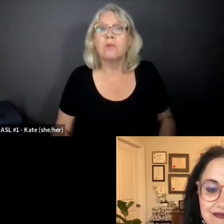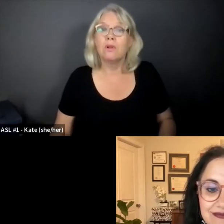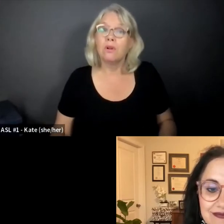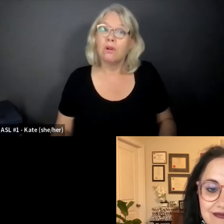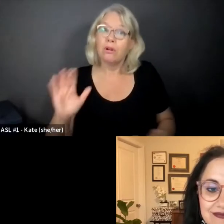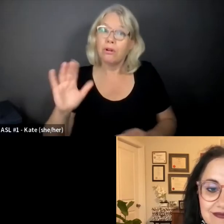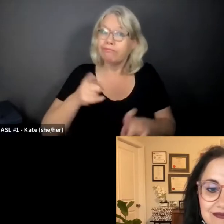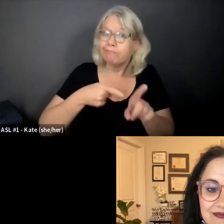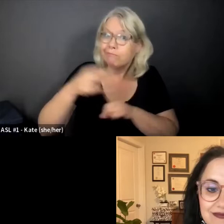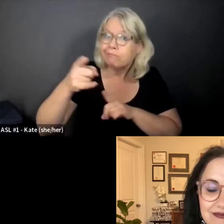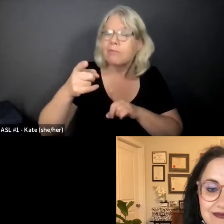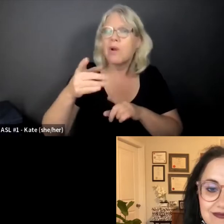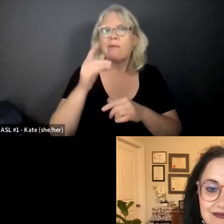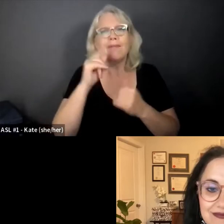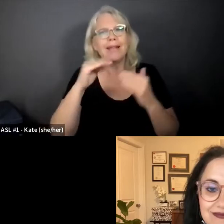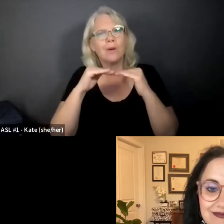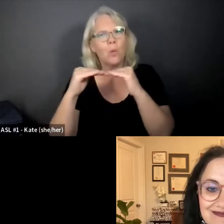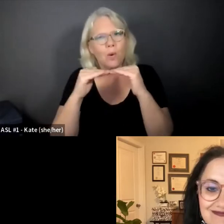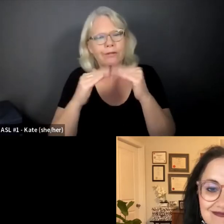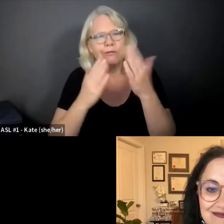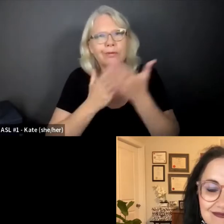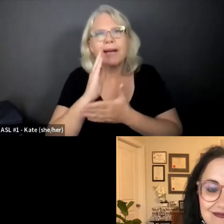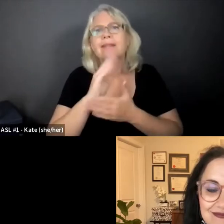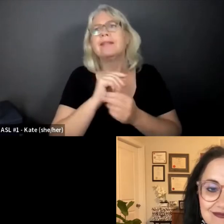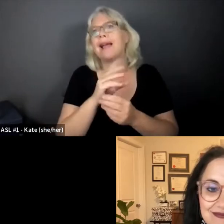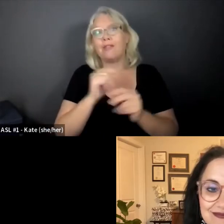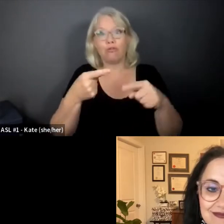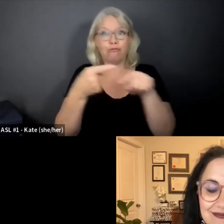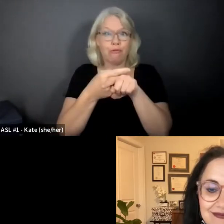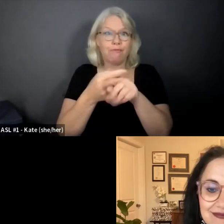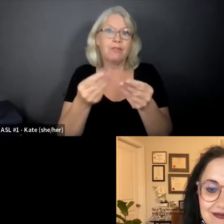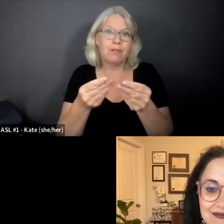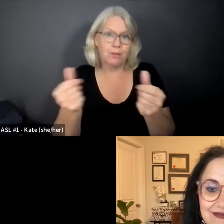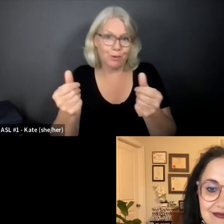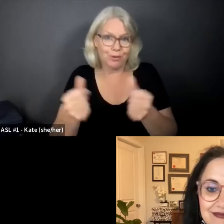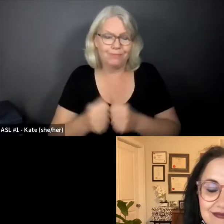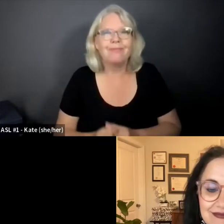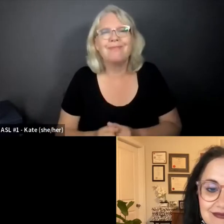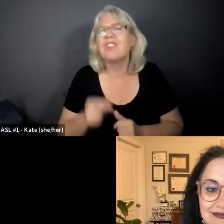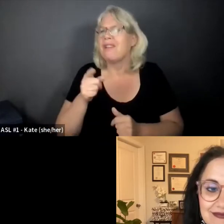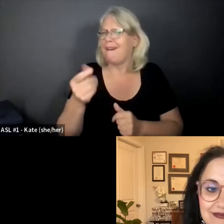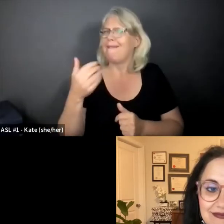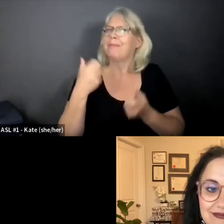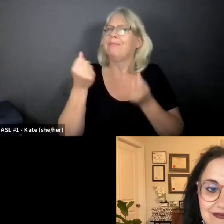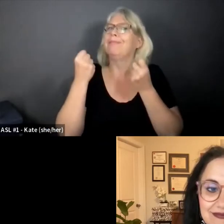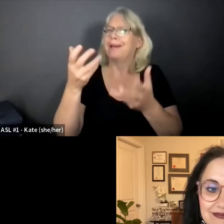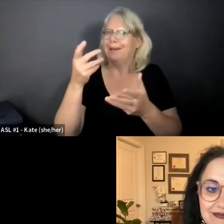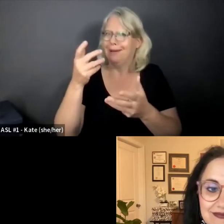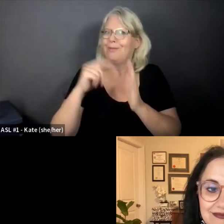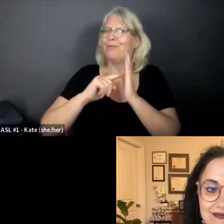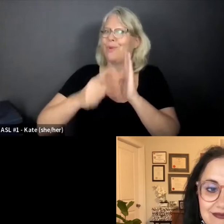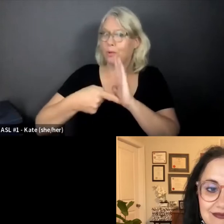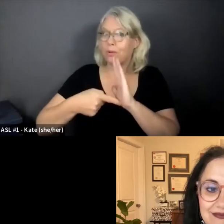ENA WEARS MANY HATS. AND IS CURRENTLY THE CHAIR OF THE HUMAN RIGHTS CENTRE.